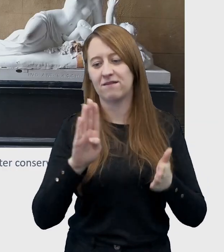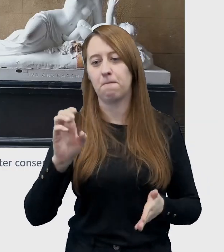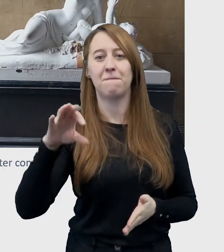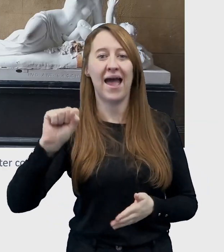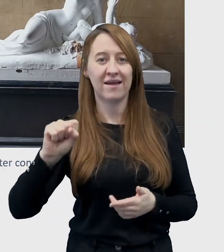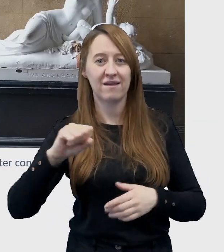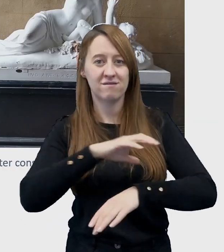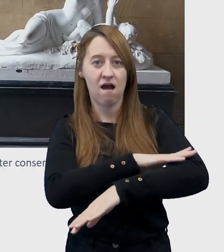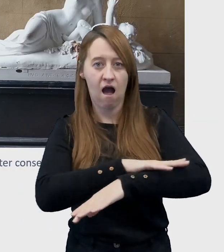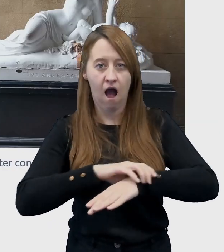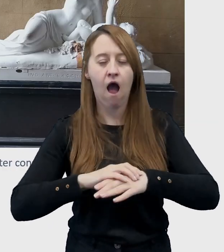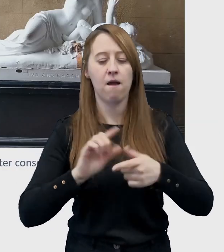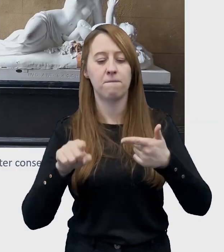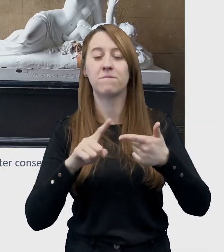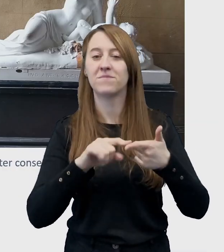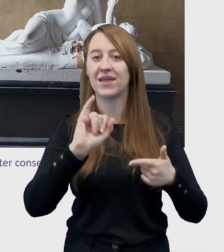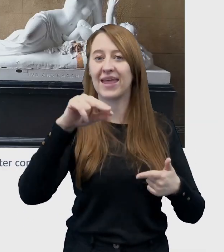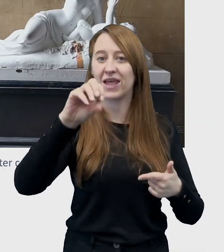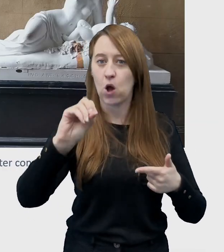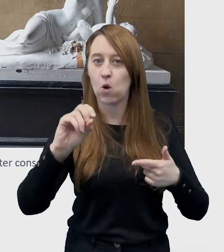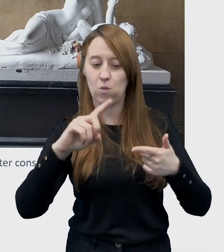And she is back looking quite spectacular.